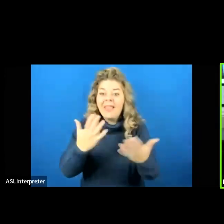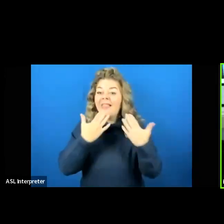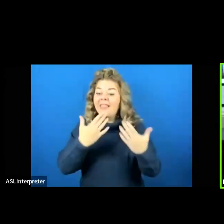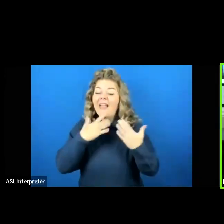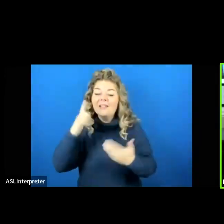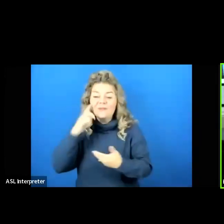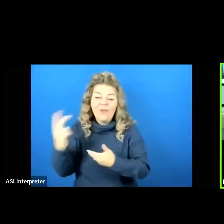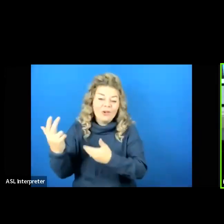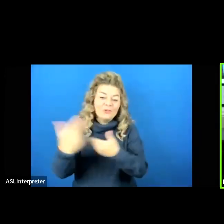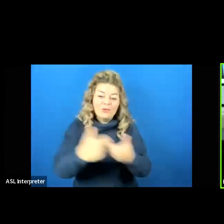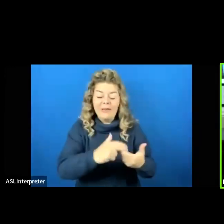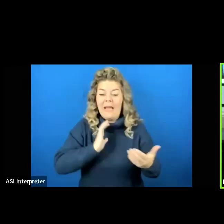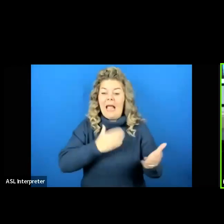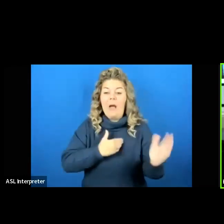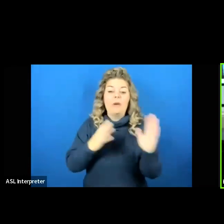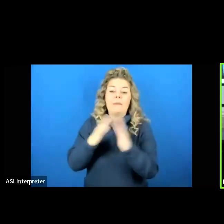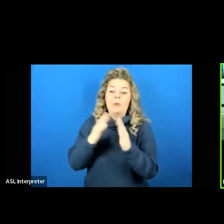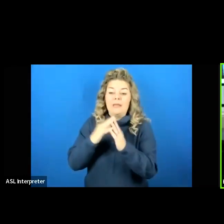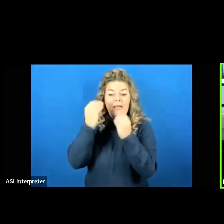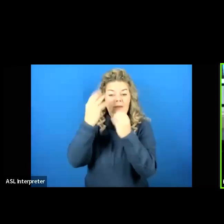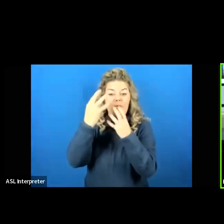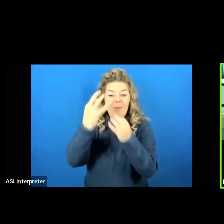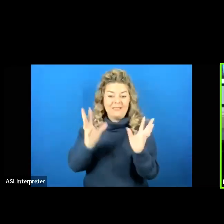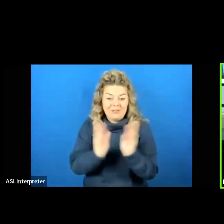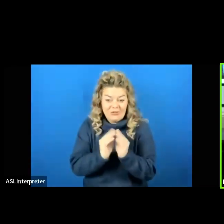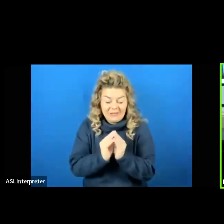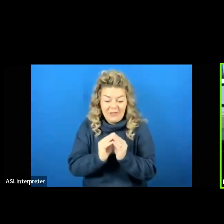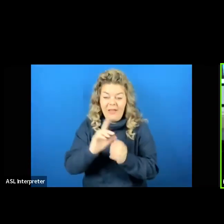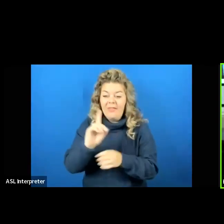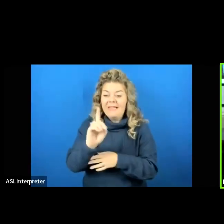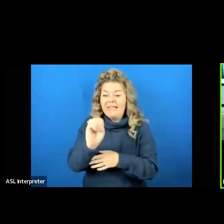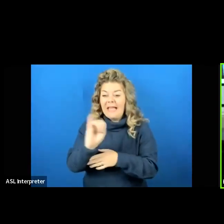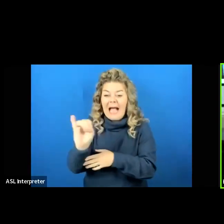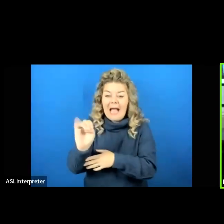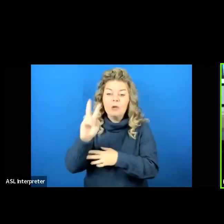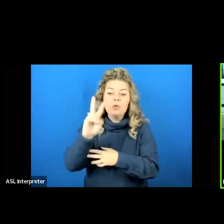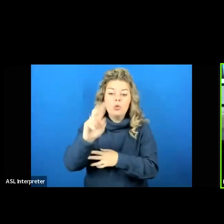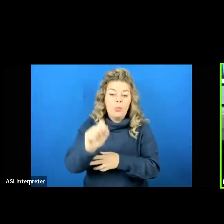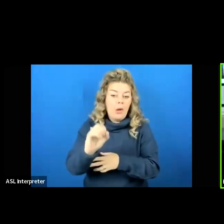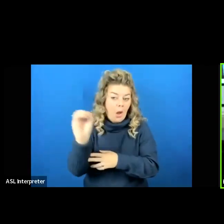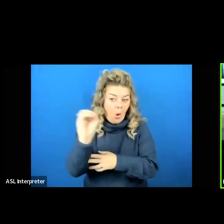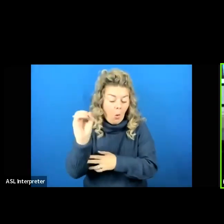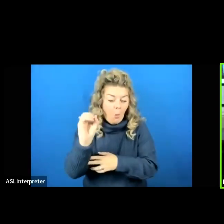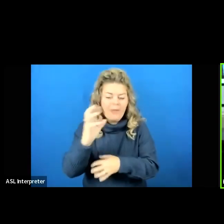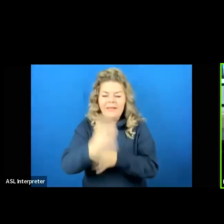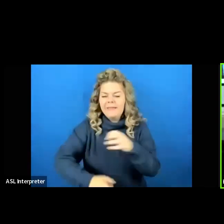for our community information session on the DEI 2.0 year one progress report.